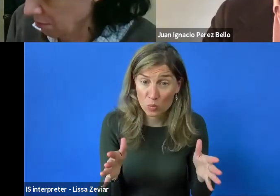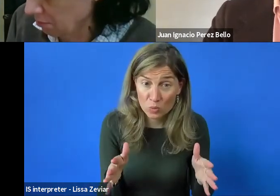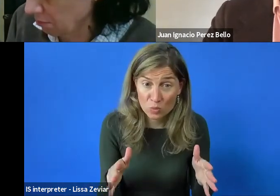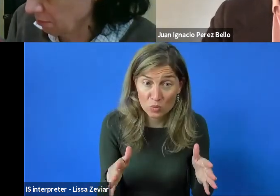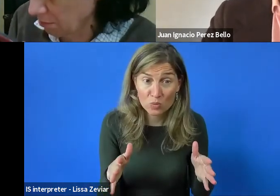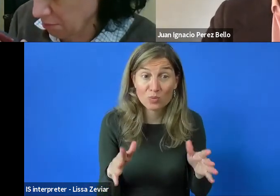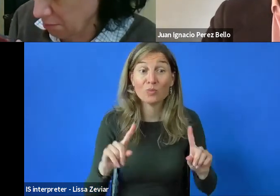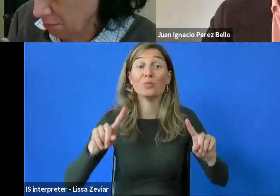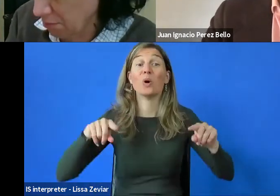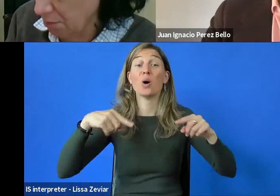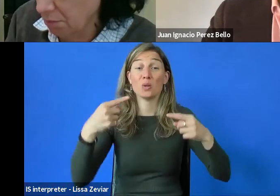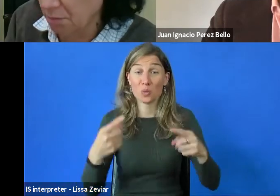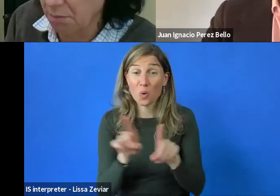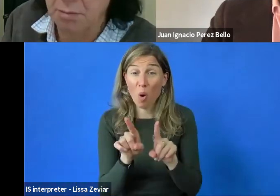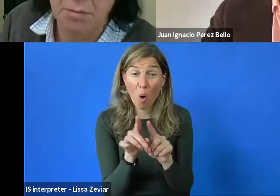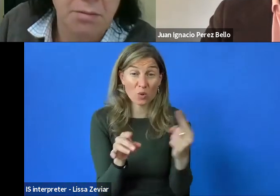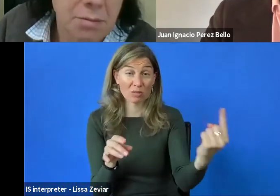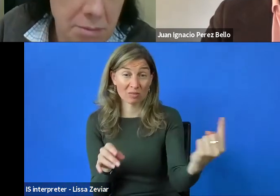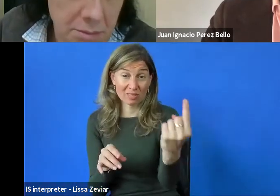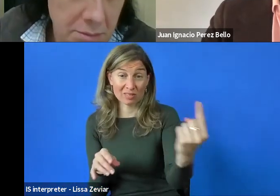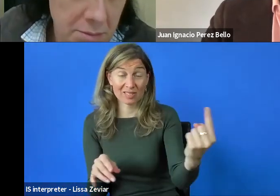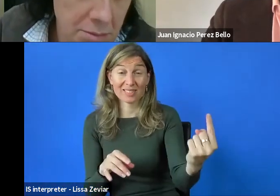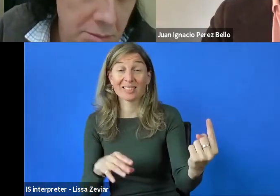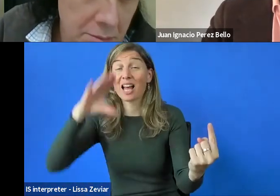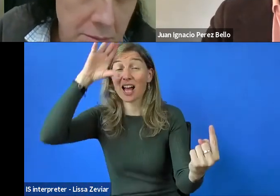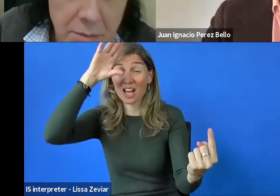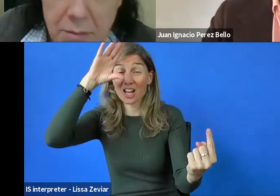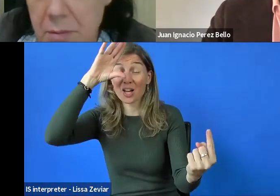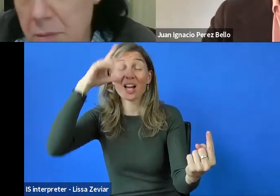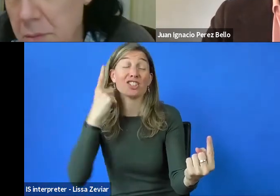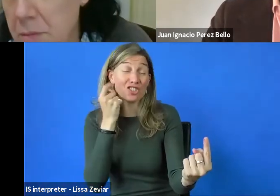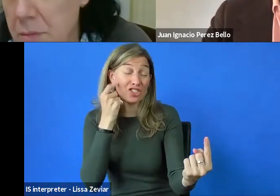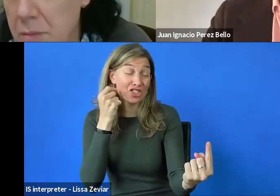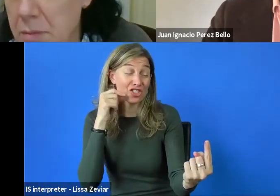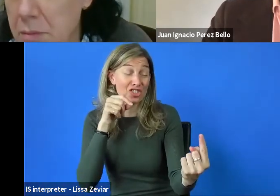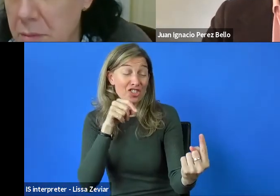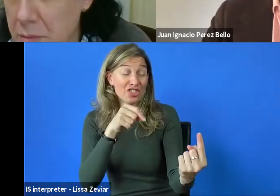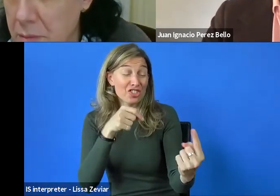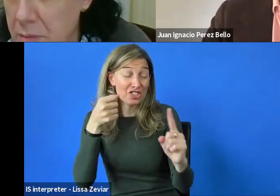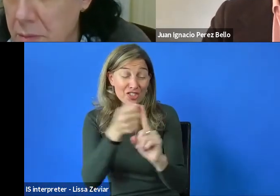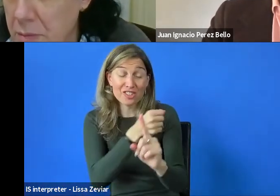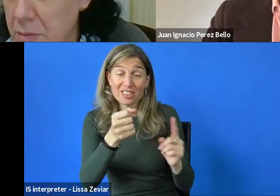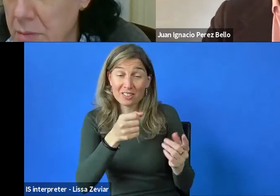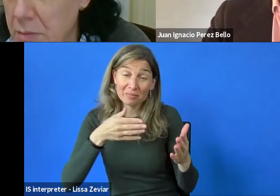amounting to gender-based discrimination. None of these elements was considered during the procedures to address